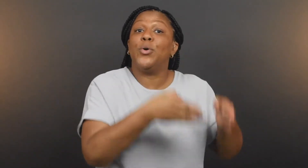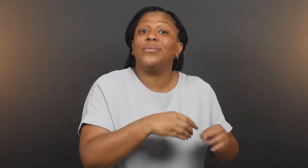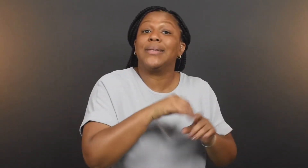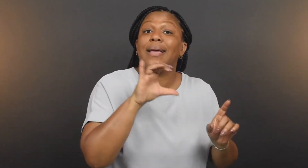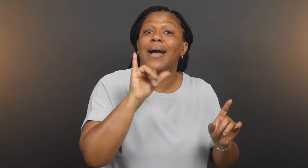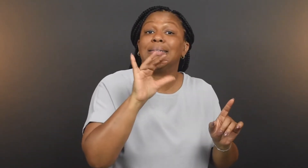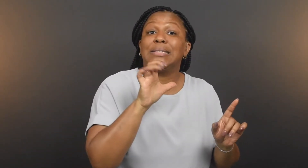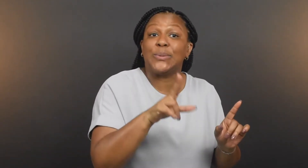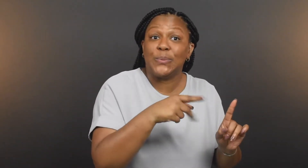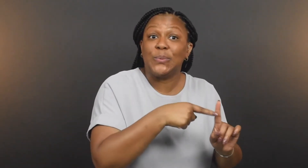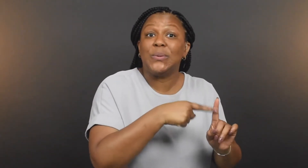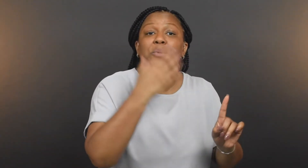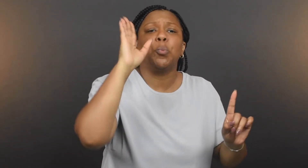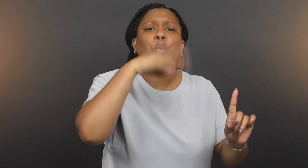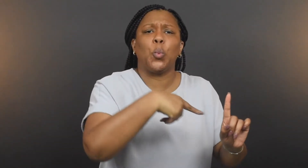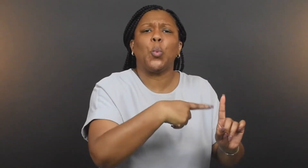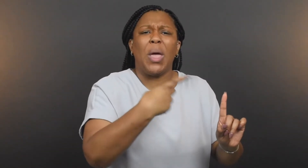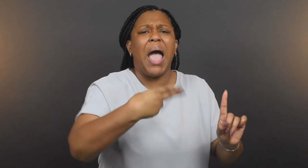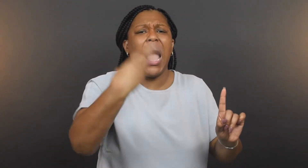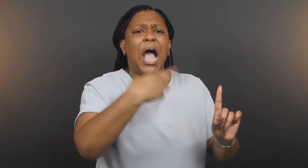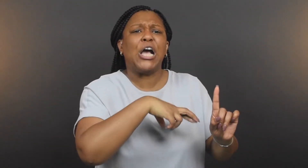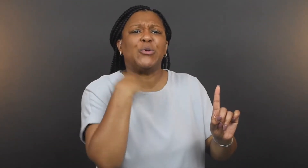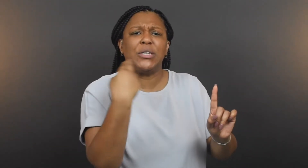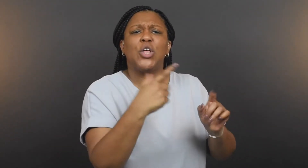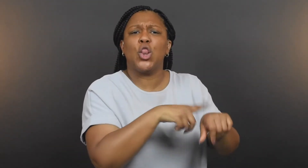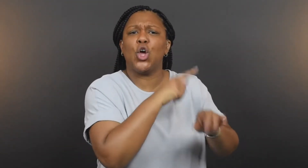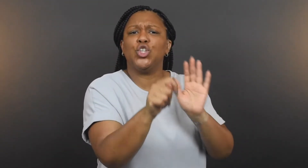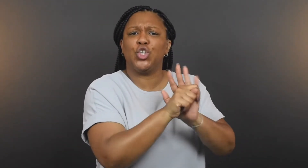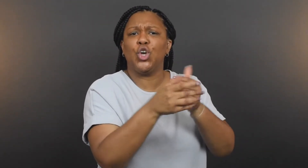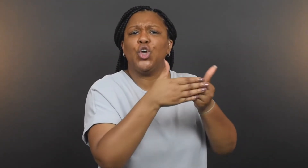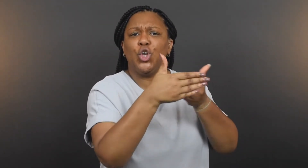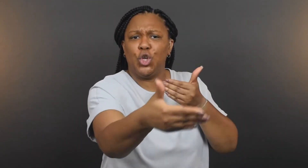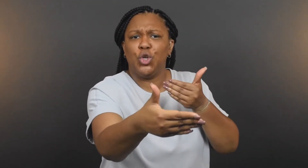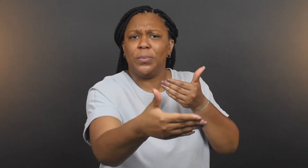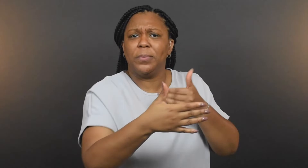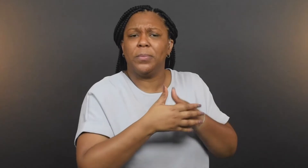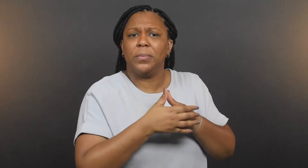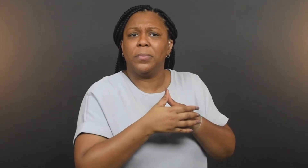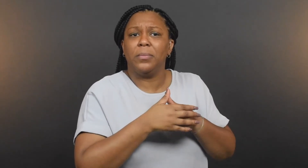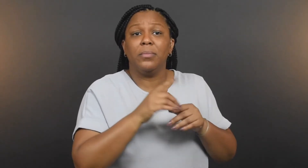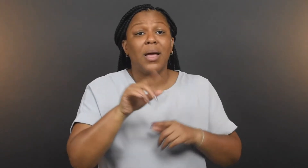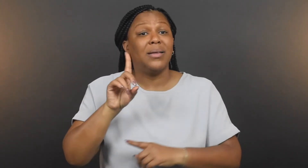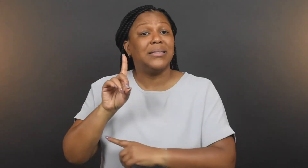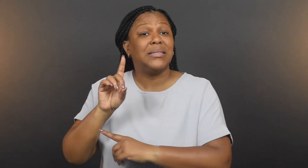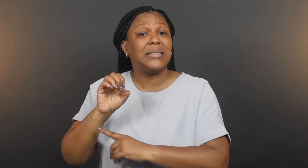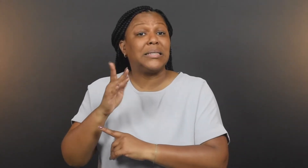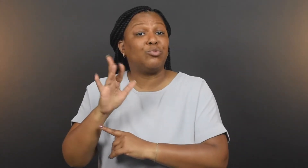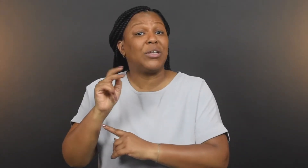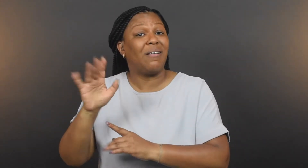“It’s not like you can say, ‘This person was in the ICU, so we knew they were at high risk